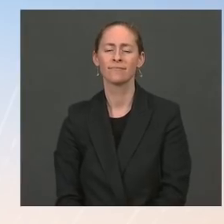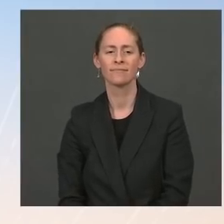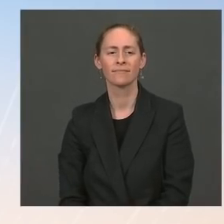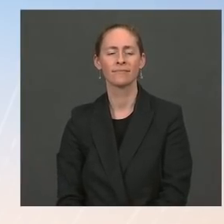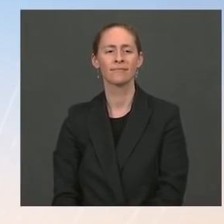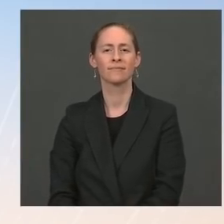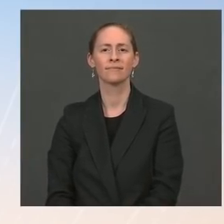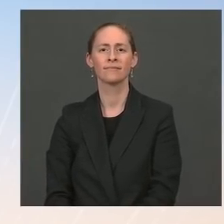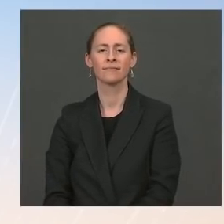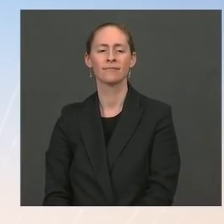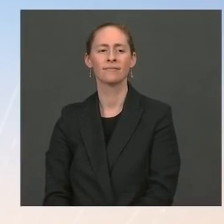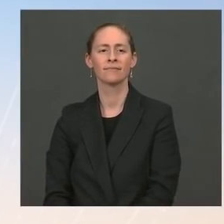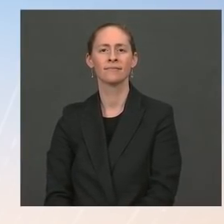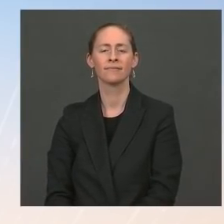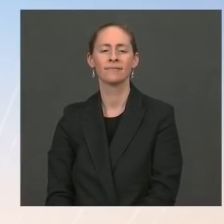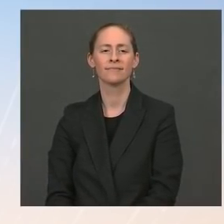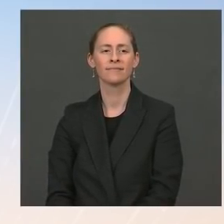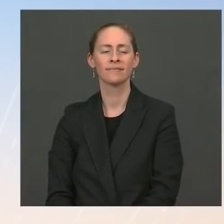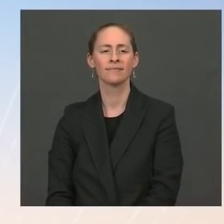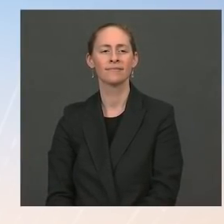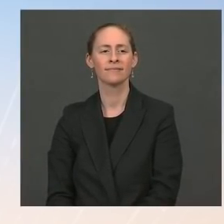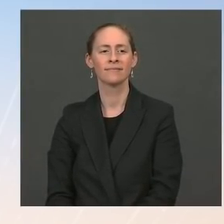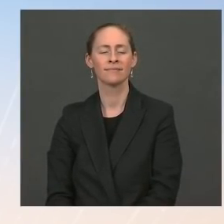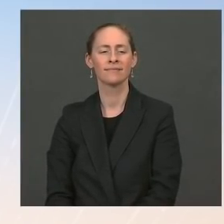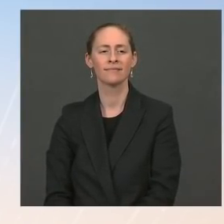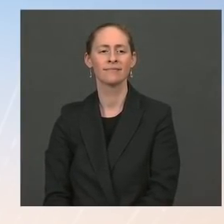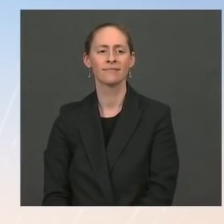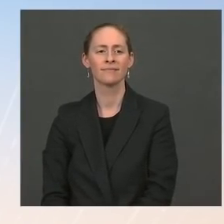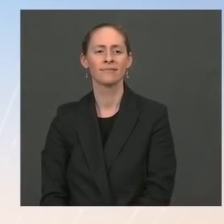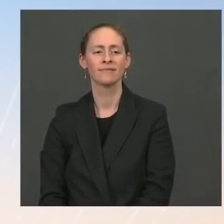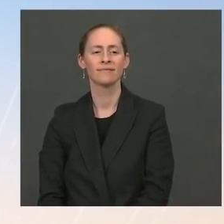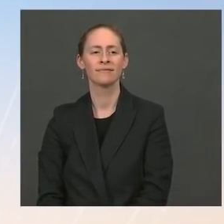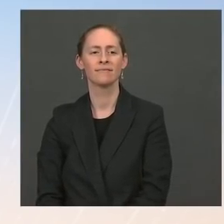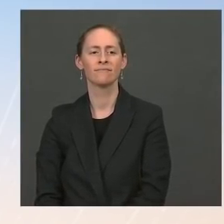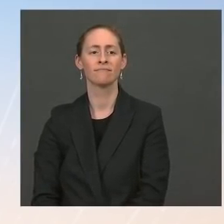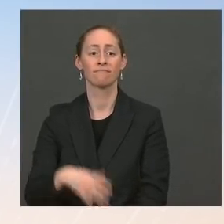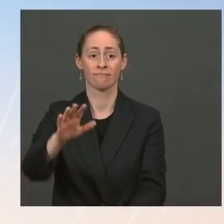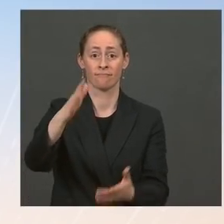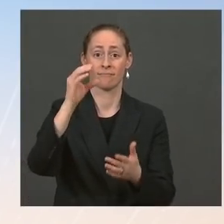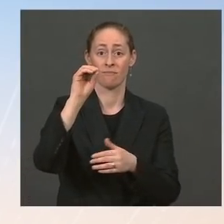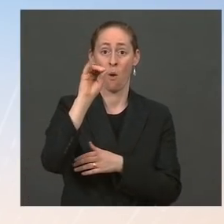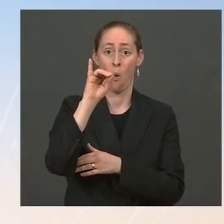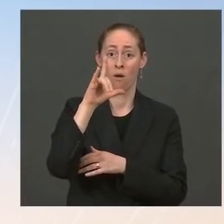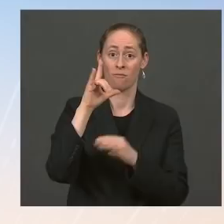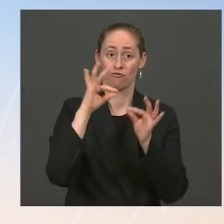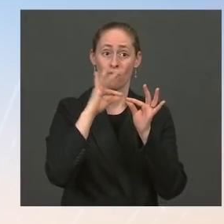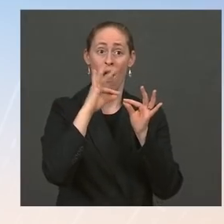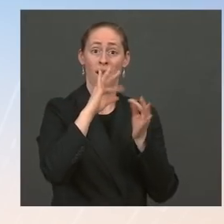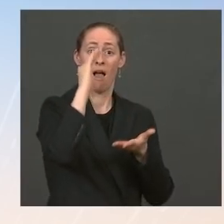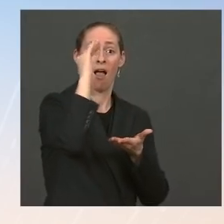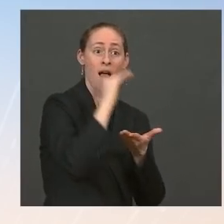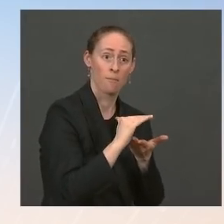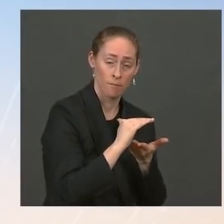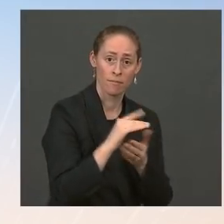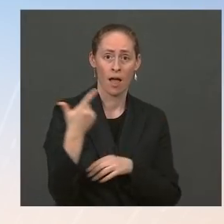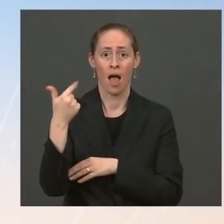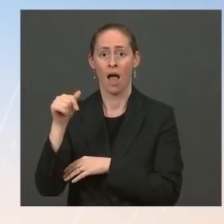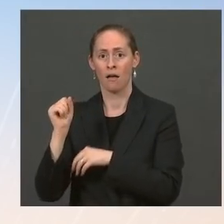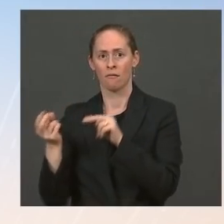the price that is coming down as it relates to oil, and the price of gas is concerning. The Press: So any consideration to reversing some of the policies that led to this --